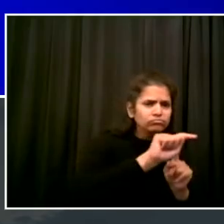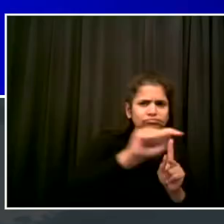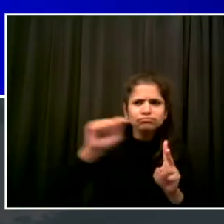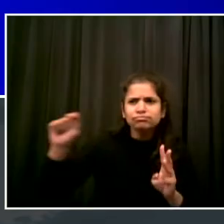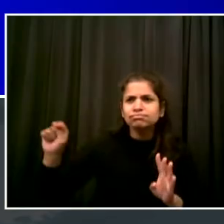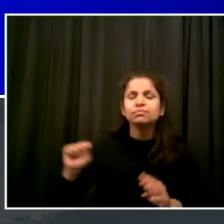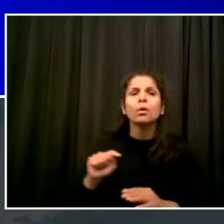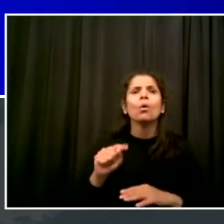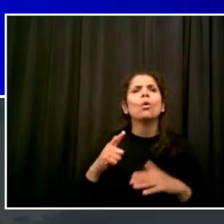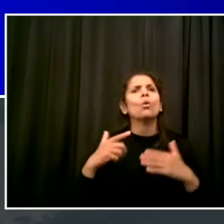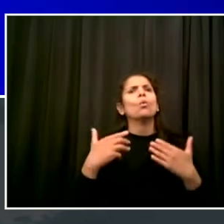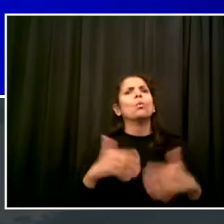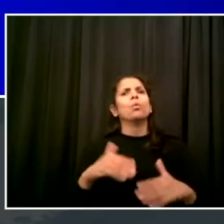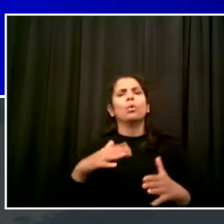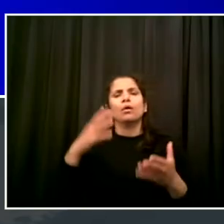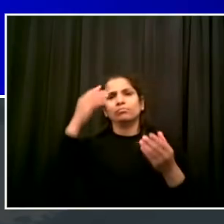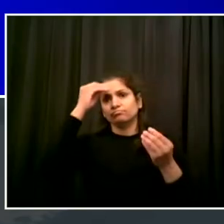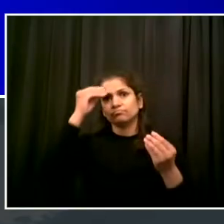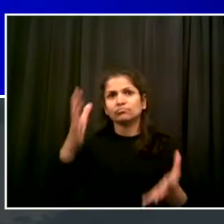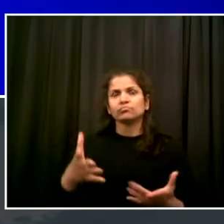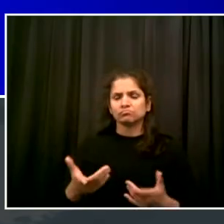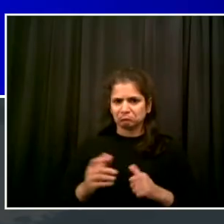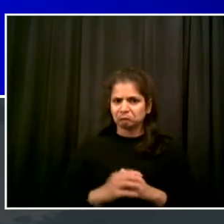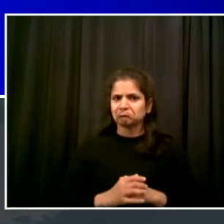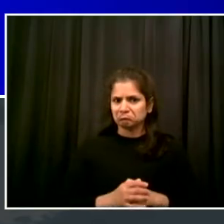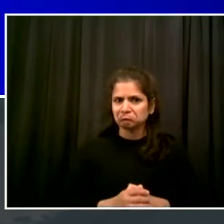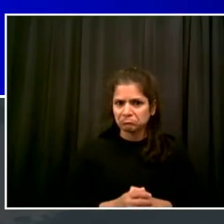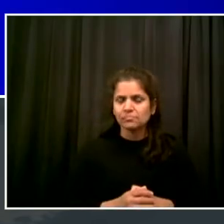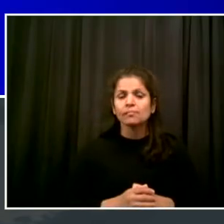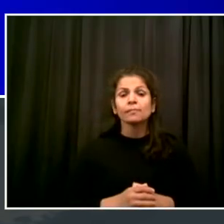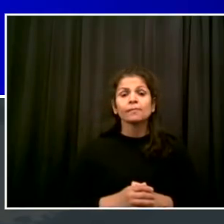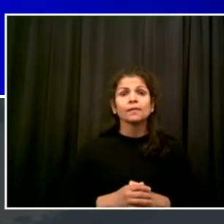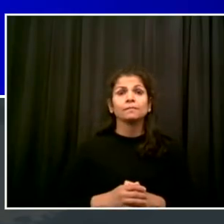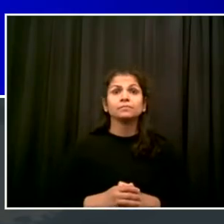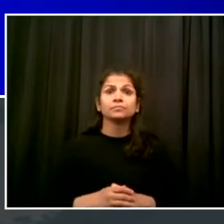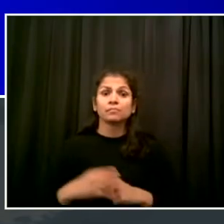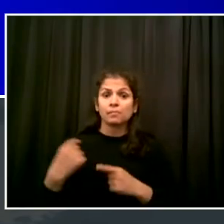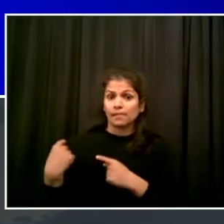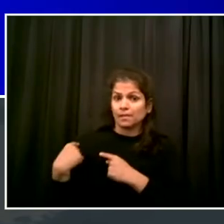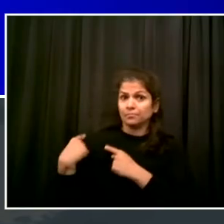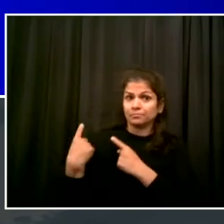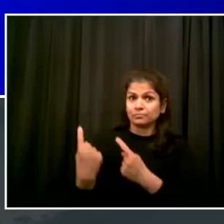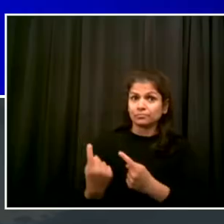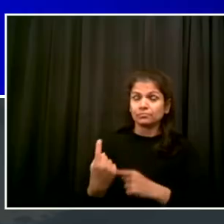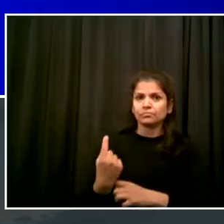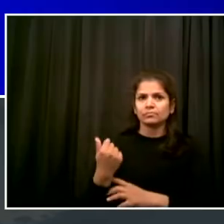OF EVIDENCE DATA AND IT'S VERY STRIKING. SINCE THE BEGINNING OF THE NIGHTTIME